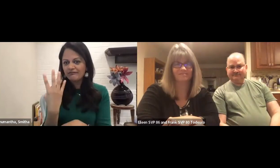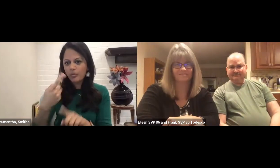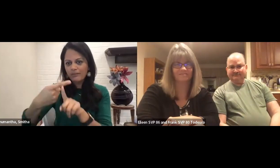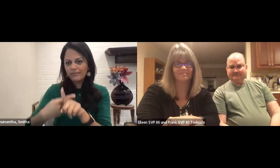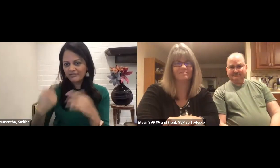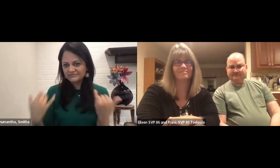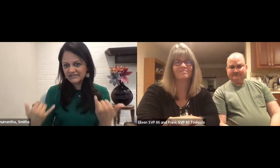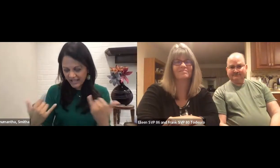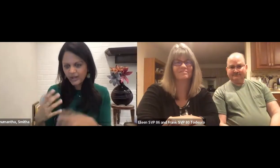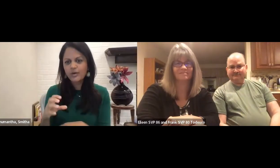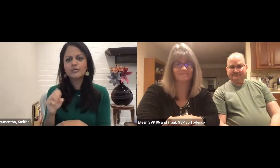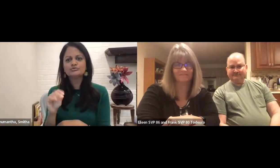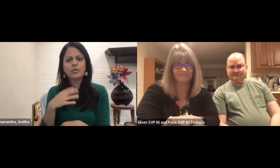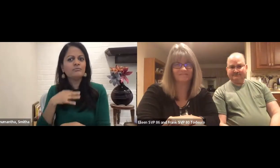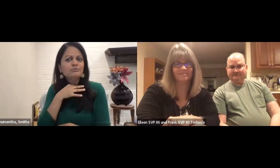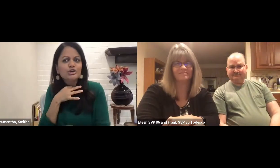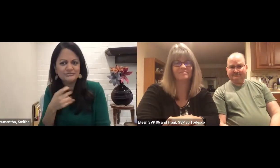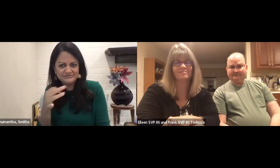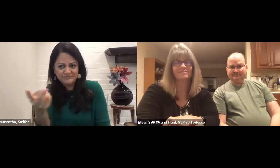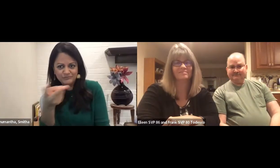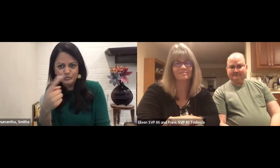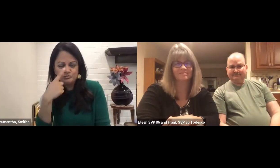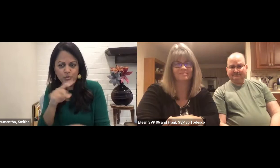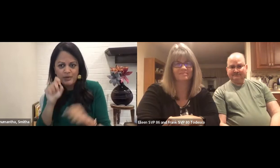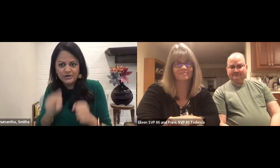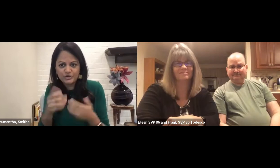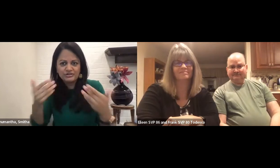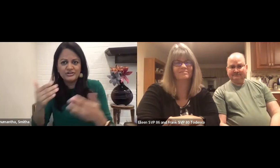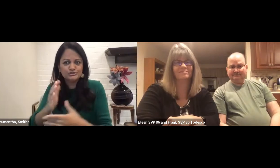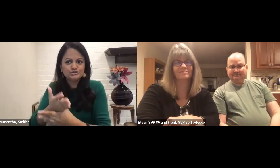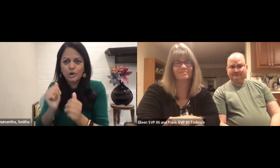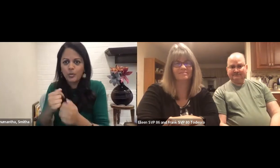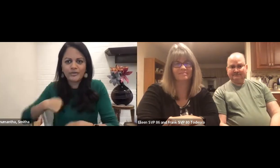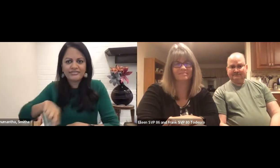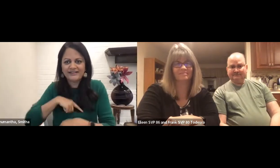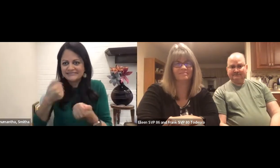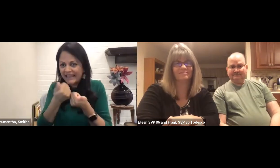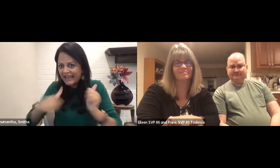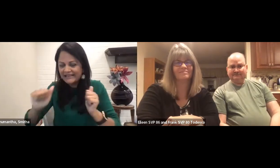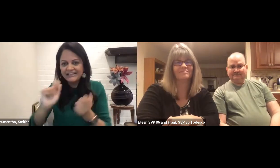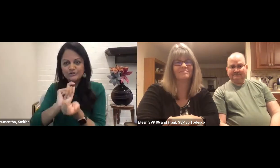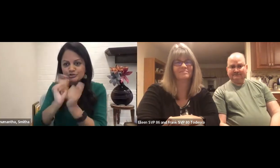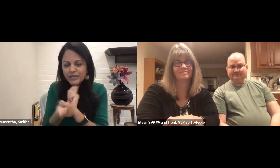so it's been about a year and 4 months at this point, and--I'm curious--could you guys share an update with us,